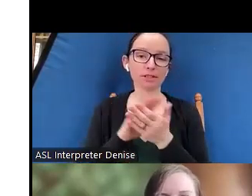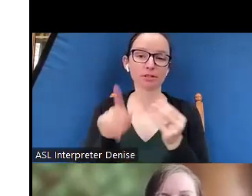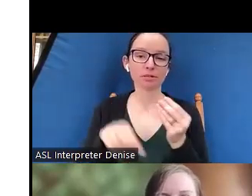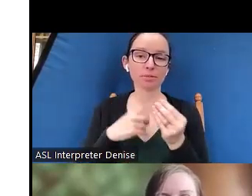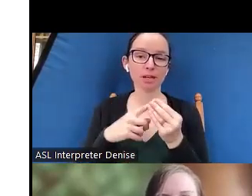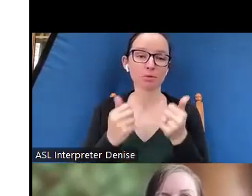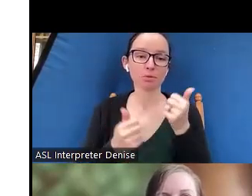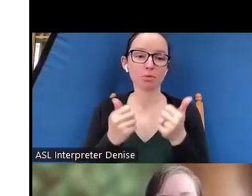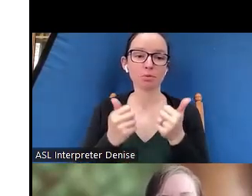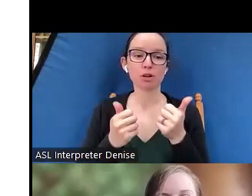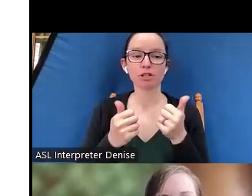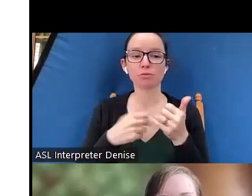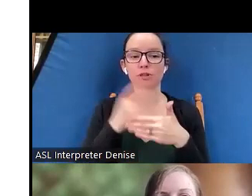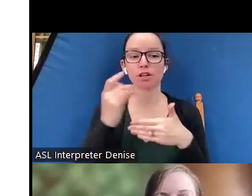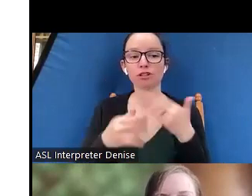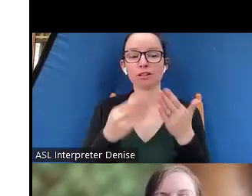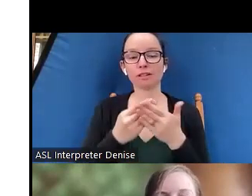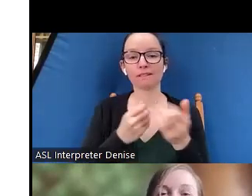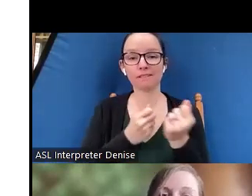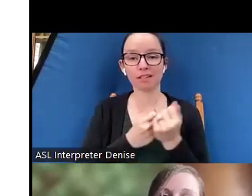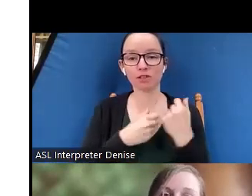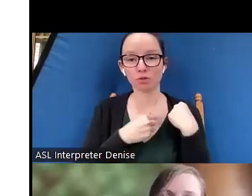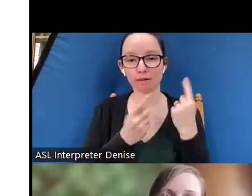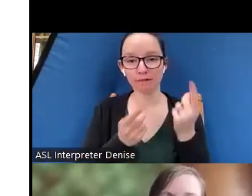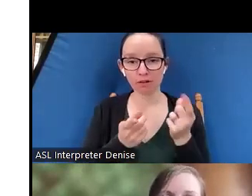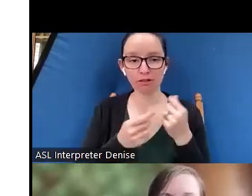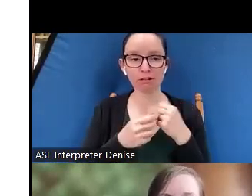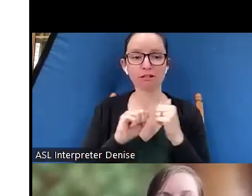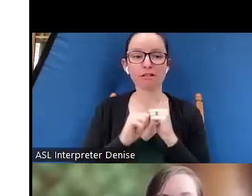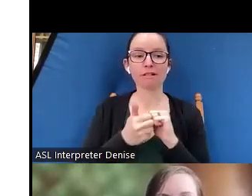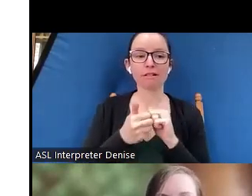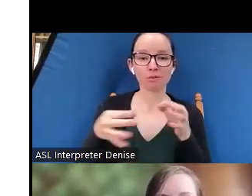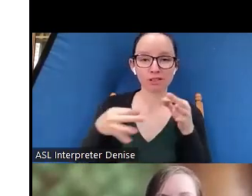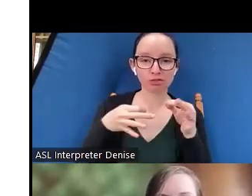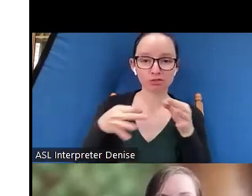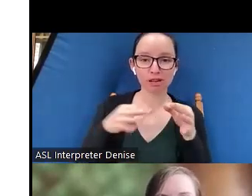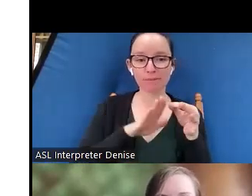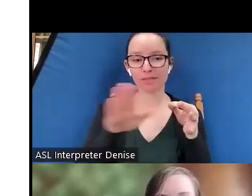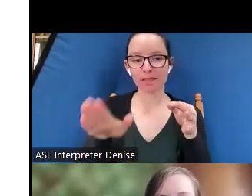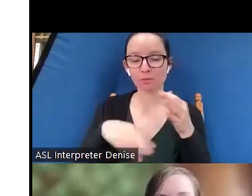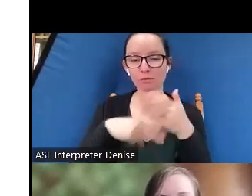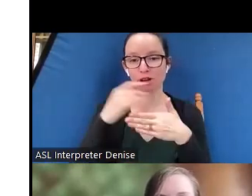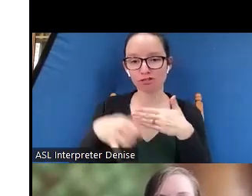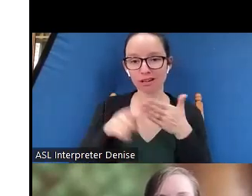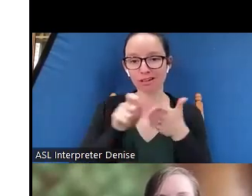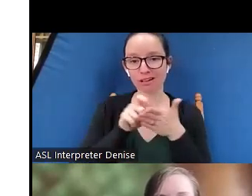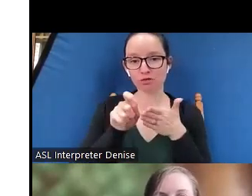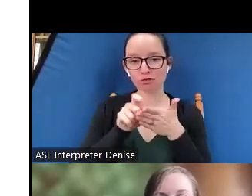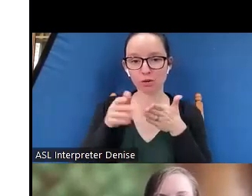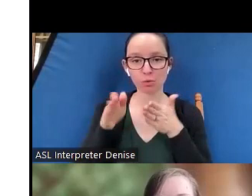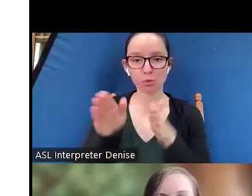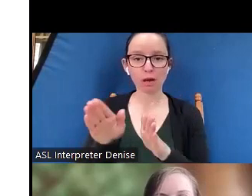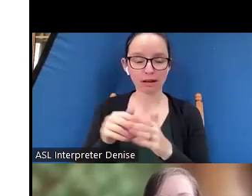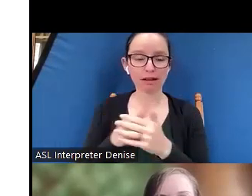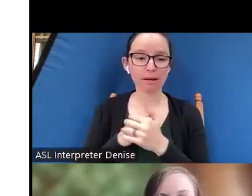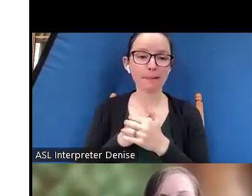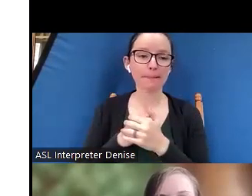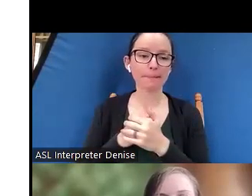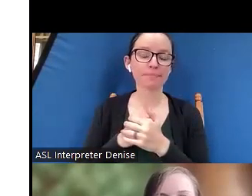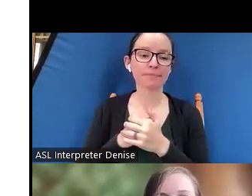You know, kind of what how they described their projects in a written way. And then we spent a lot of time doing some key informing